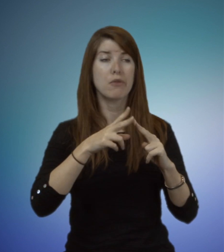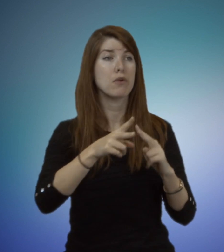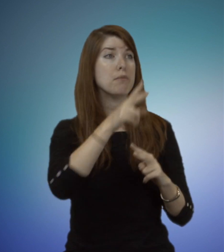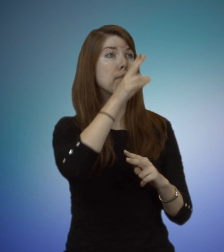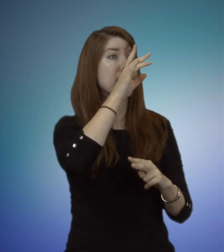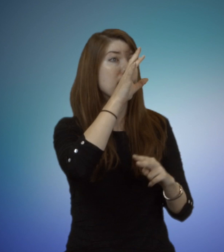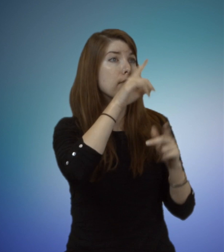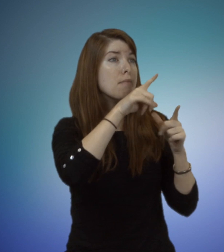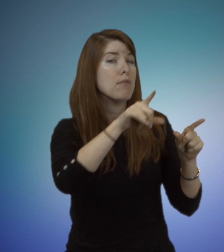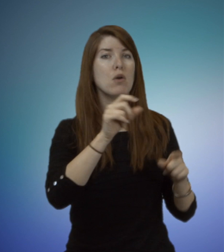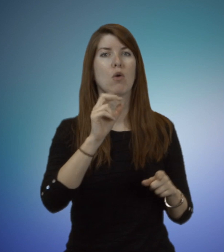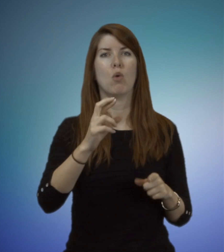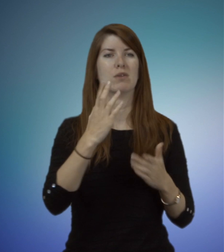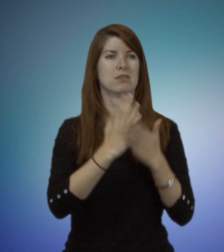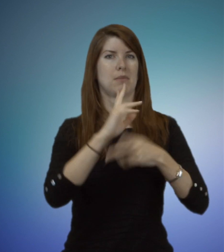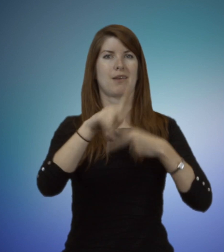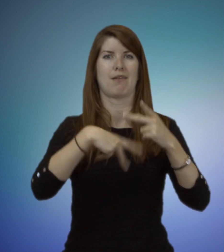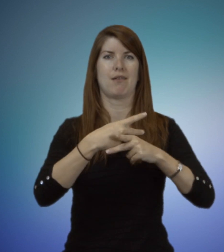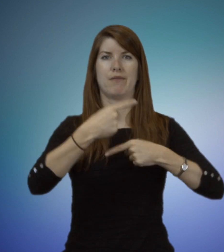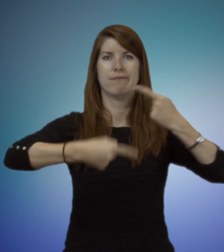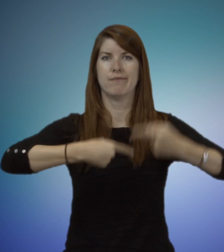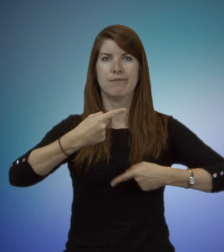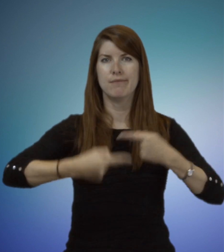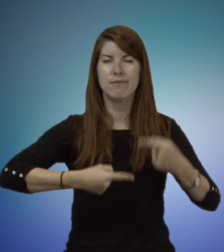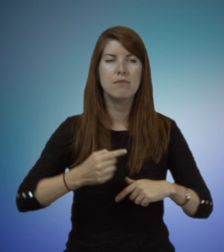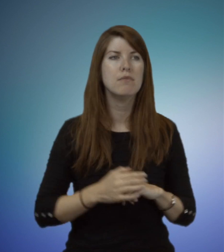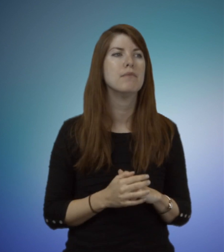Receptive refers to showing a child multiple pictures,